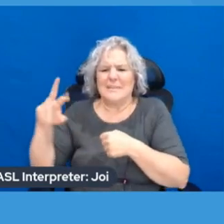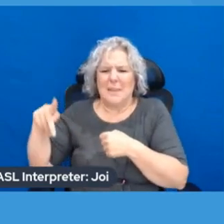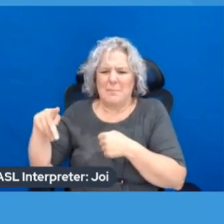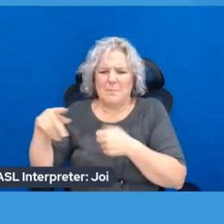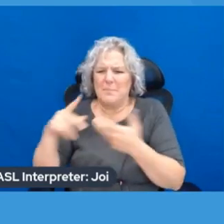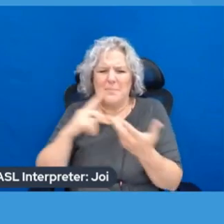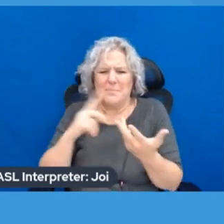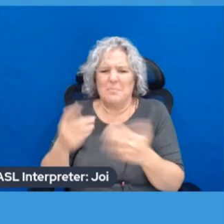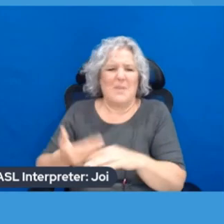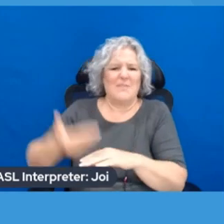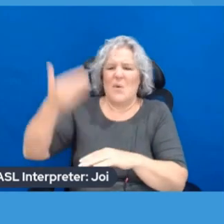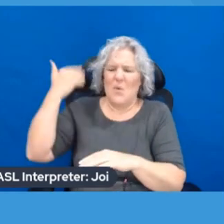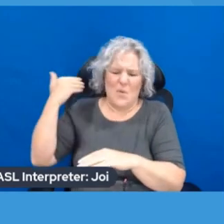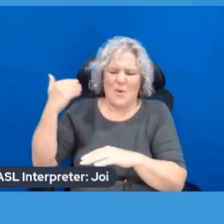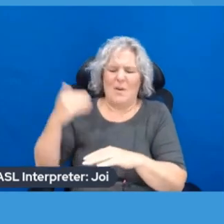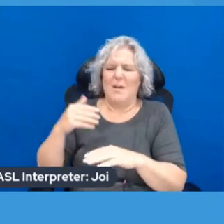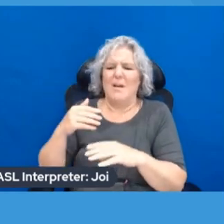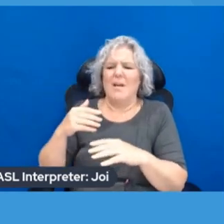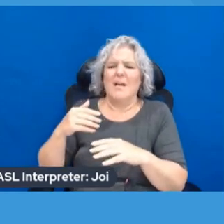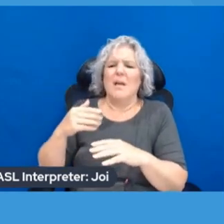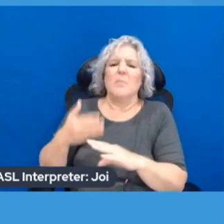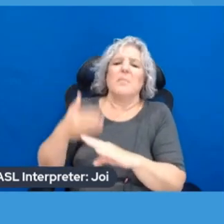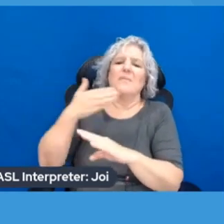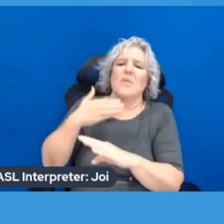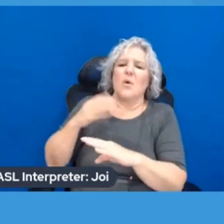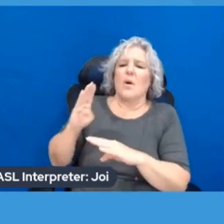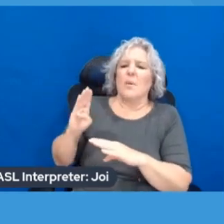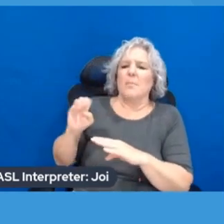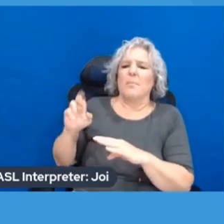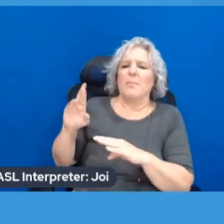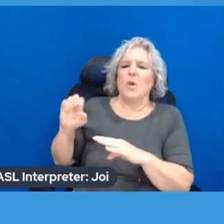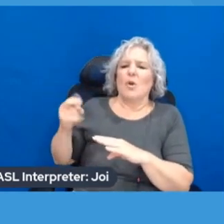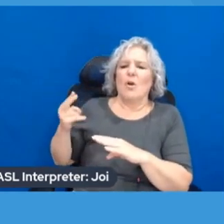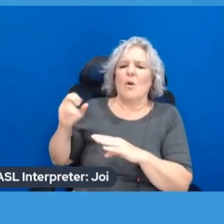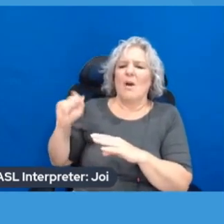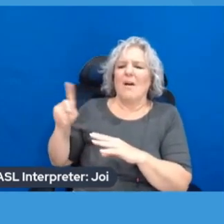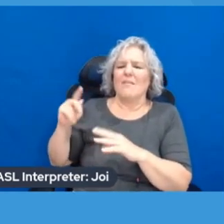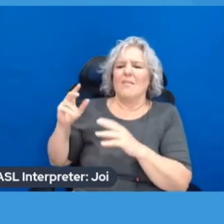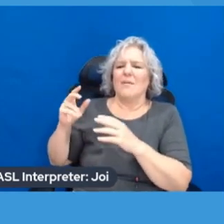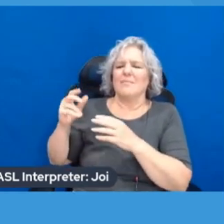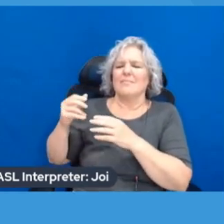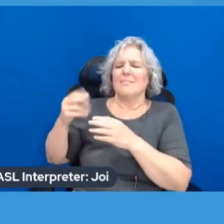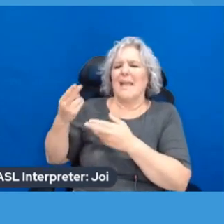It's predecessor the Bureau of Education for the Handicap was housed in the